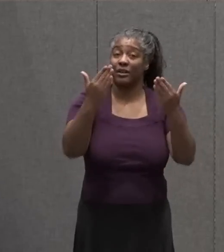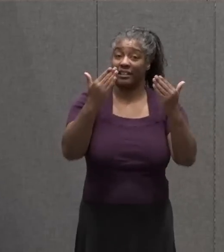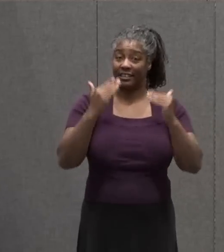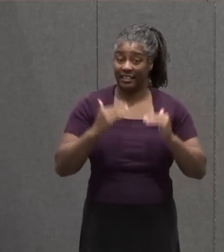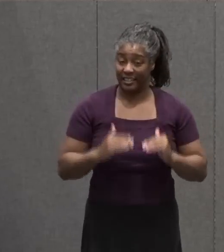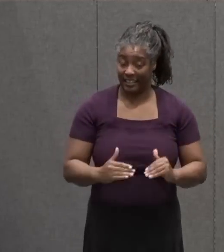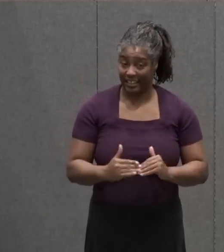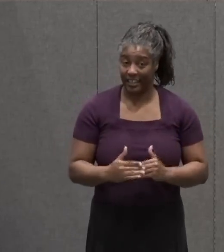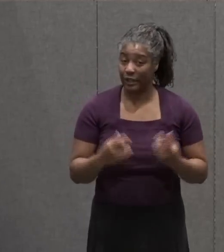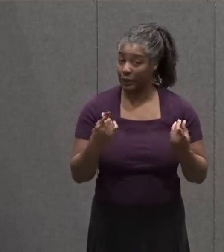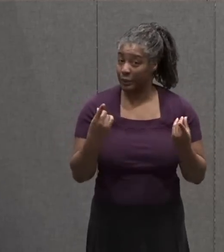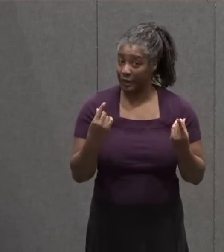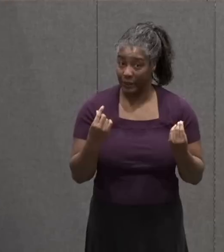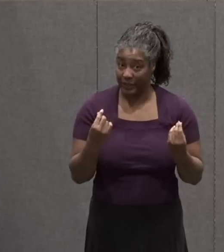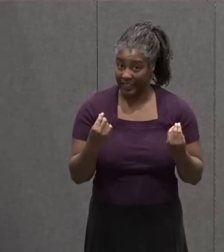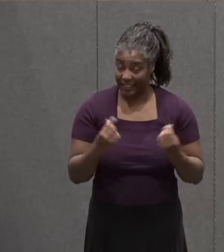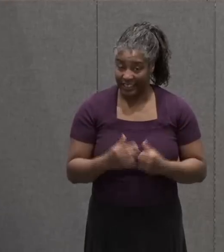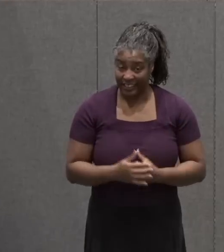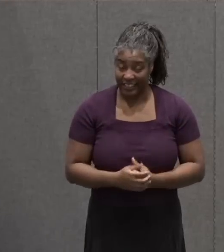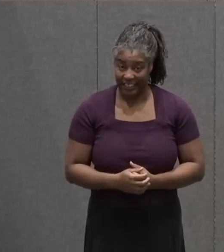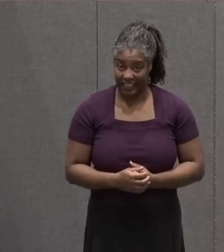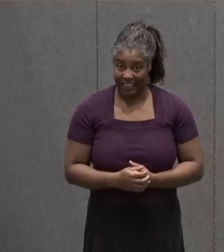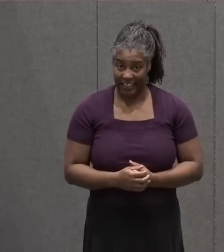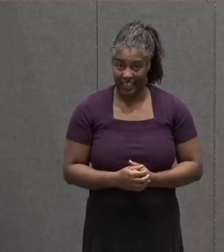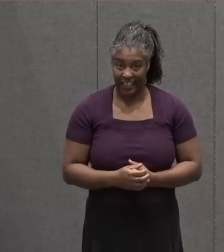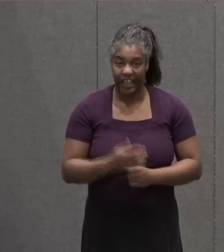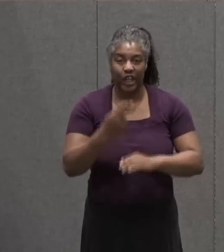we're going to use our focus power